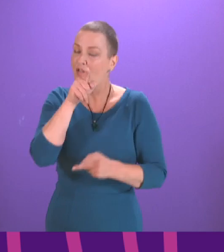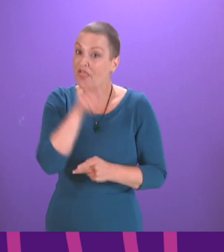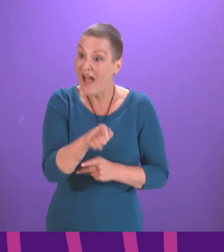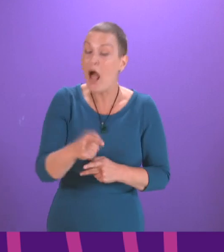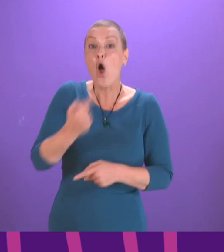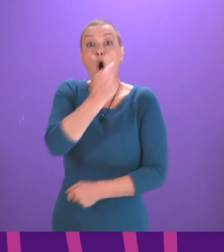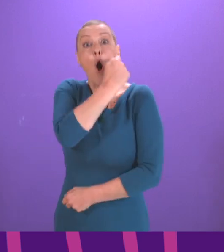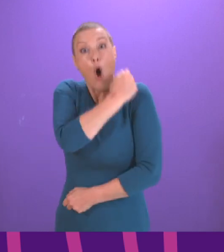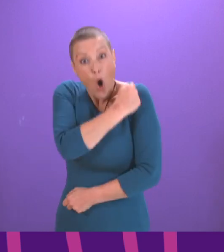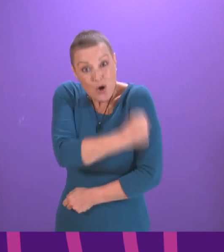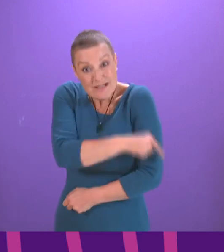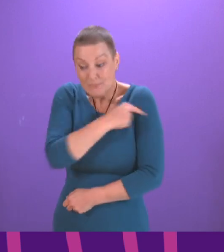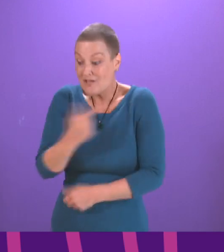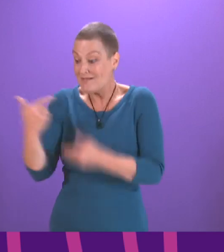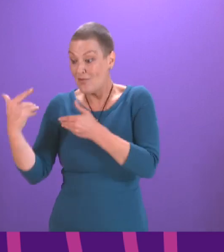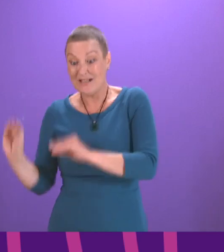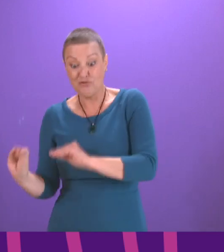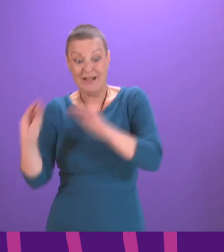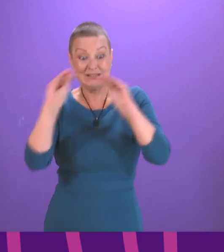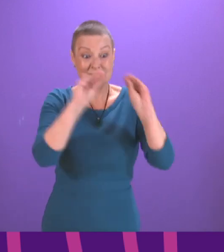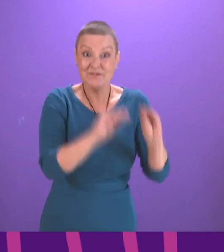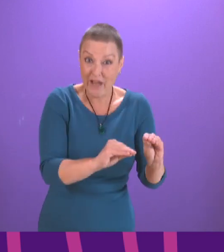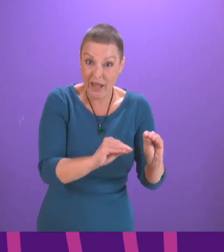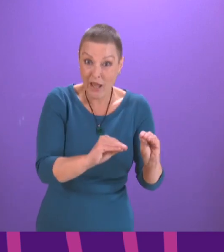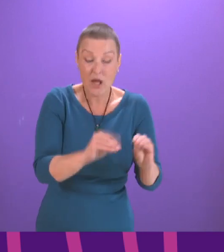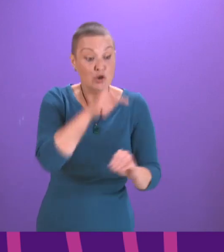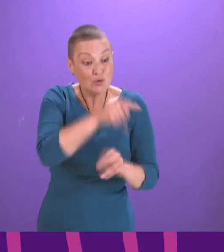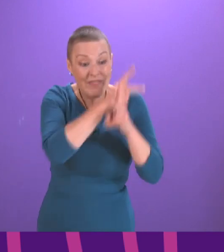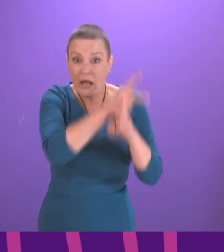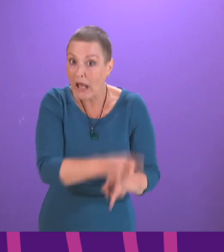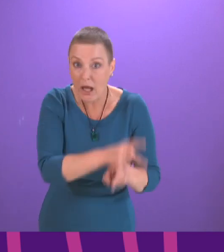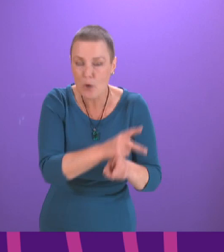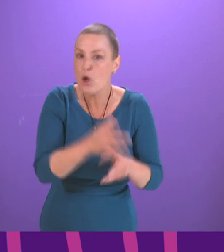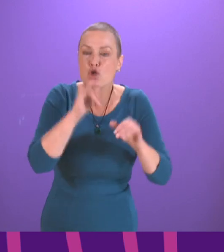statistically significant factor compared to, for example, the size of a care home.